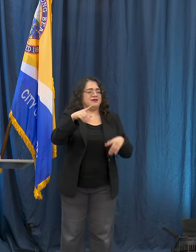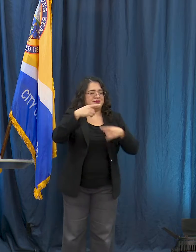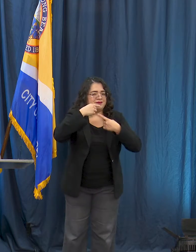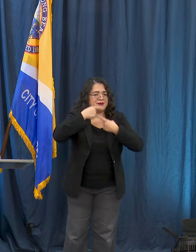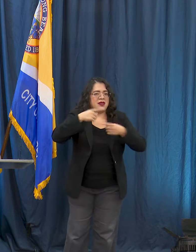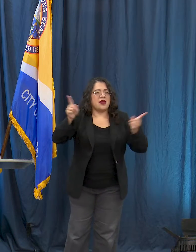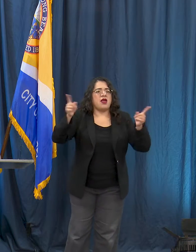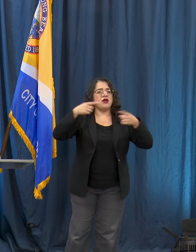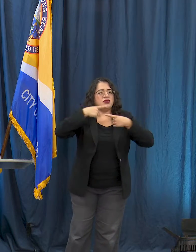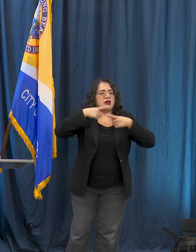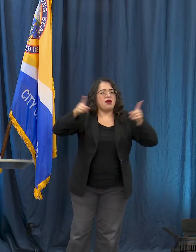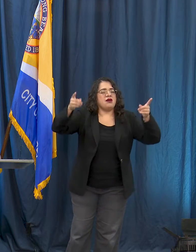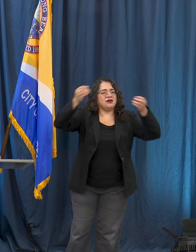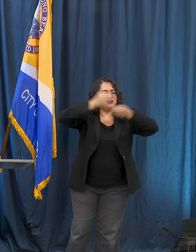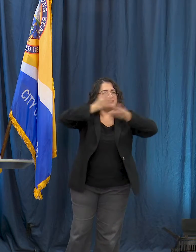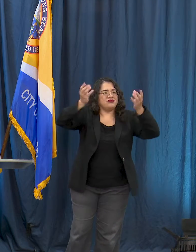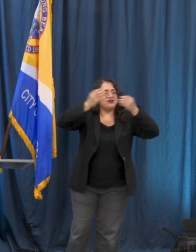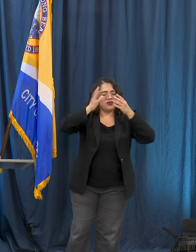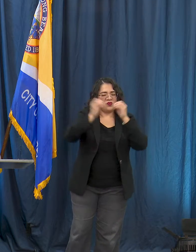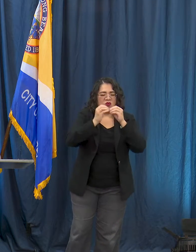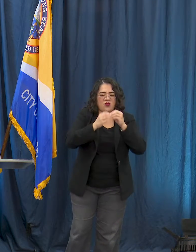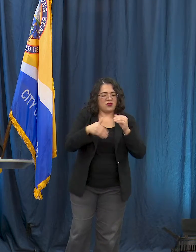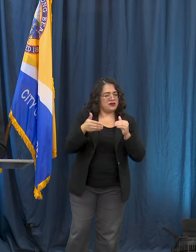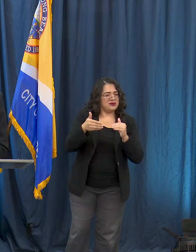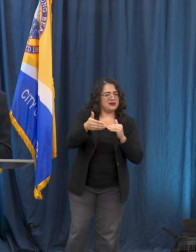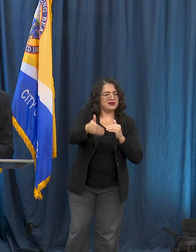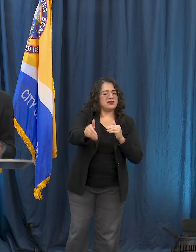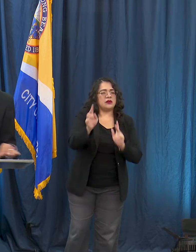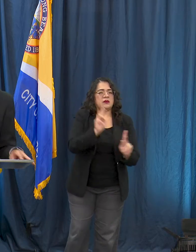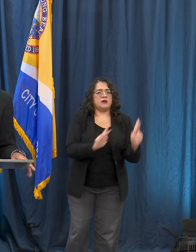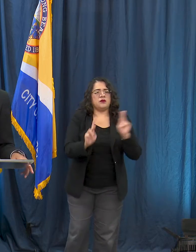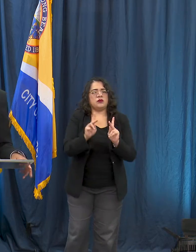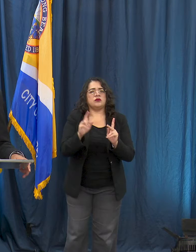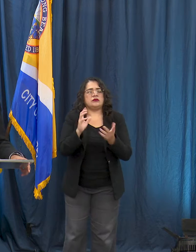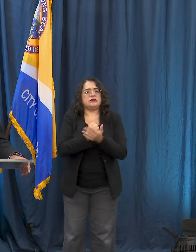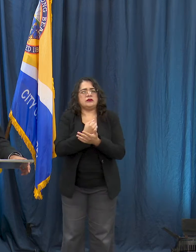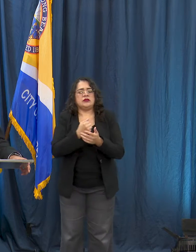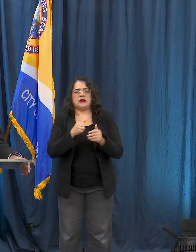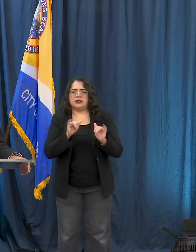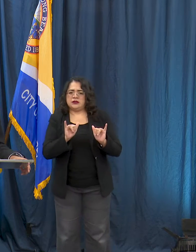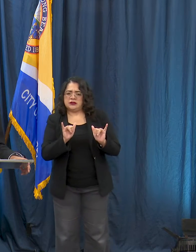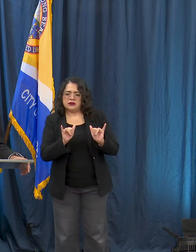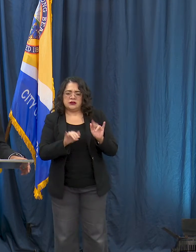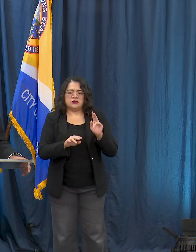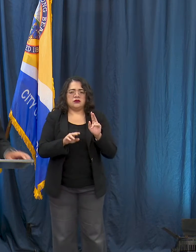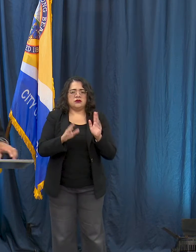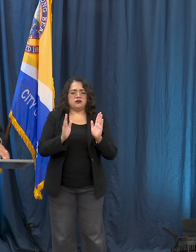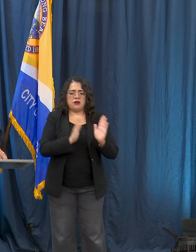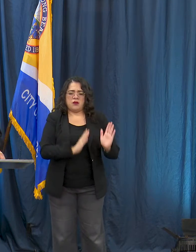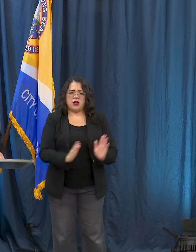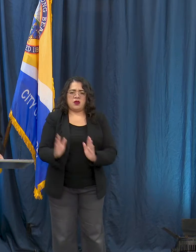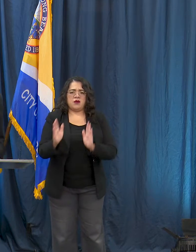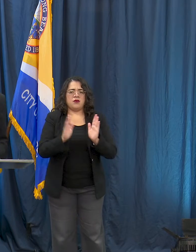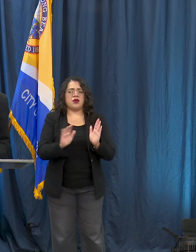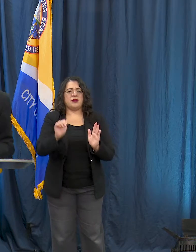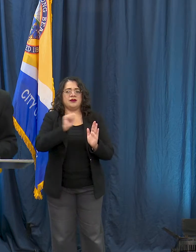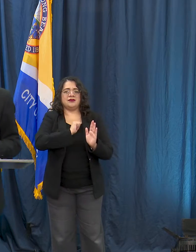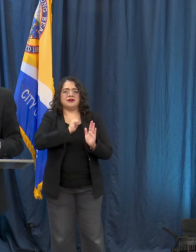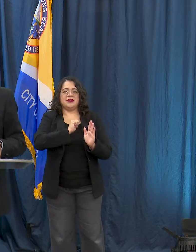over the course of the next couple of days, so that people have time going into the weekend to know what will be allowed